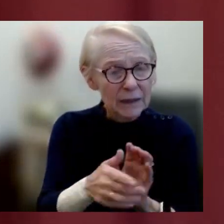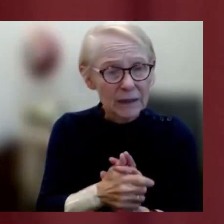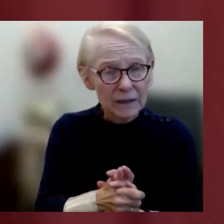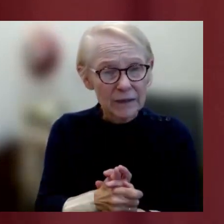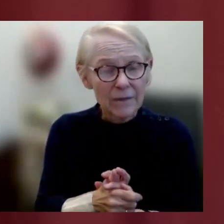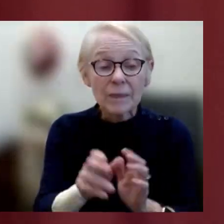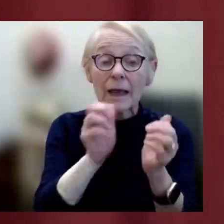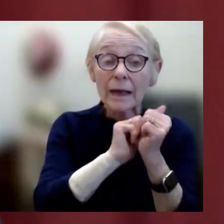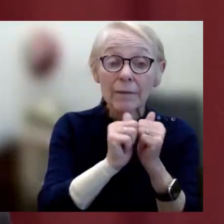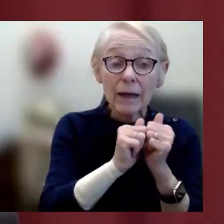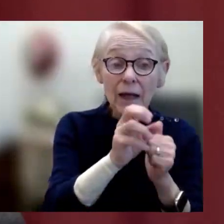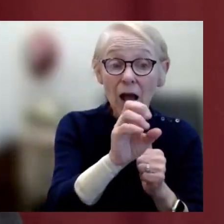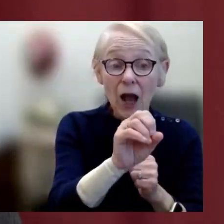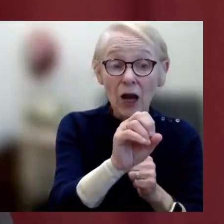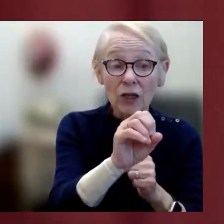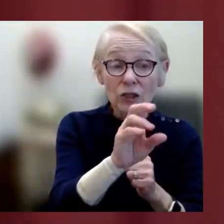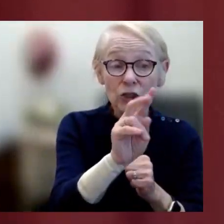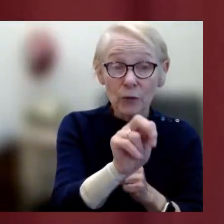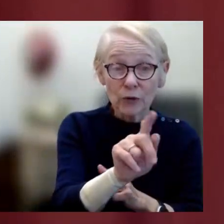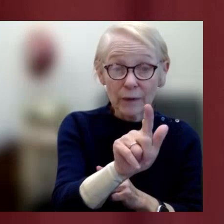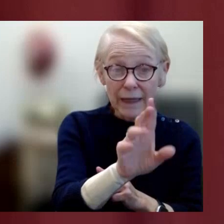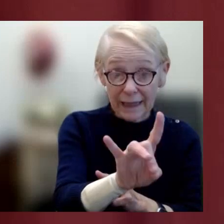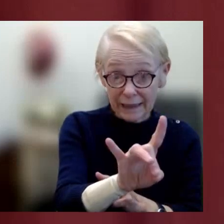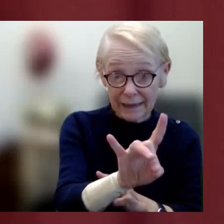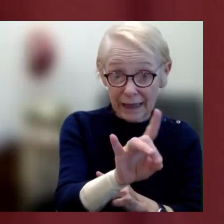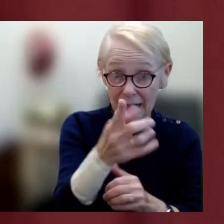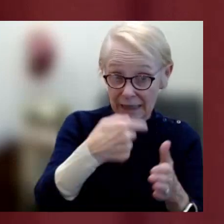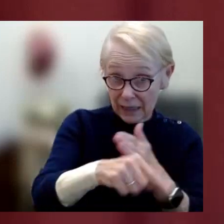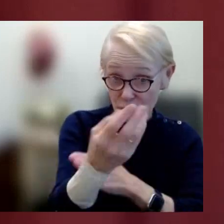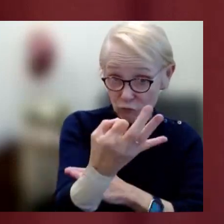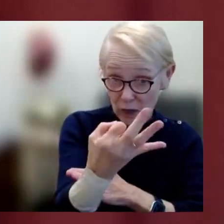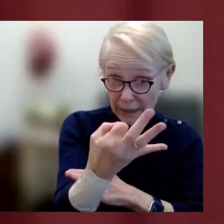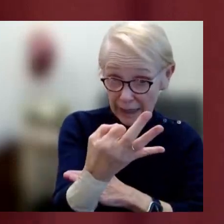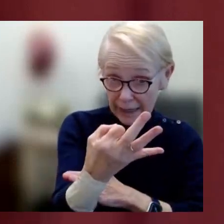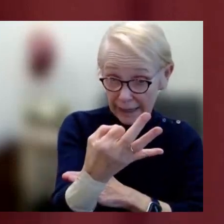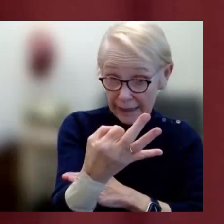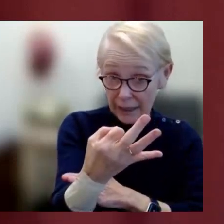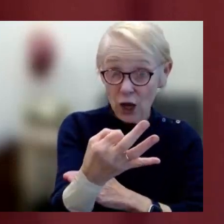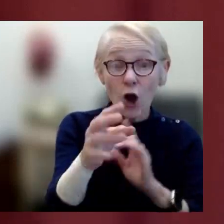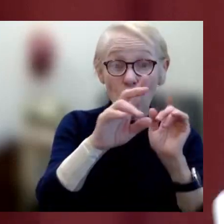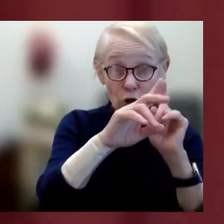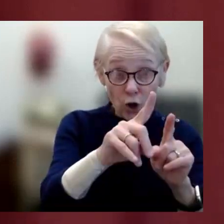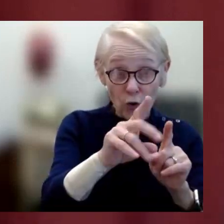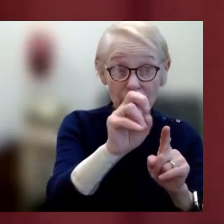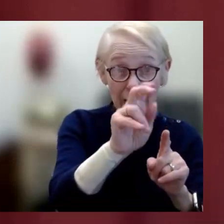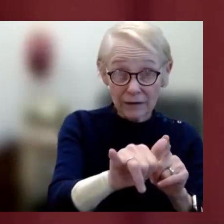October 28th which is uh next Friday so people can go to the county elections office they can